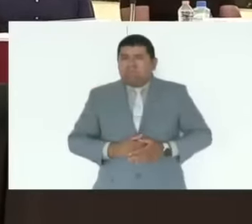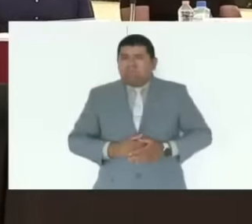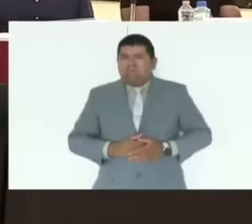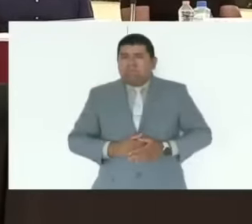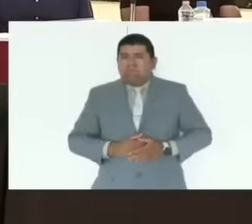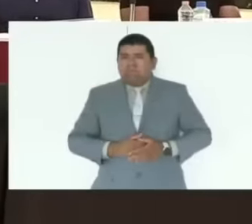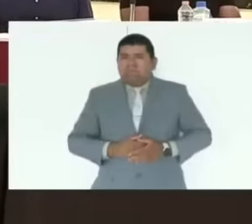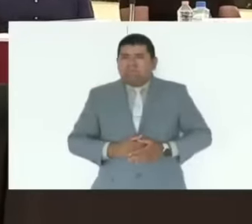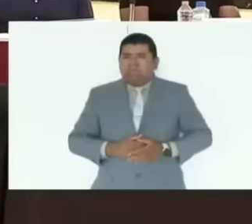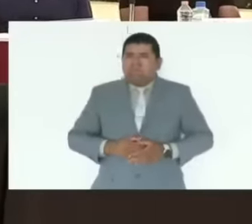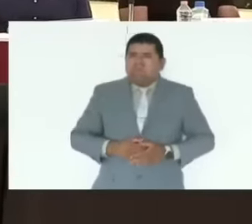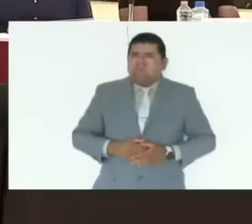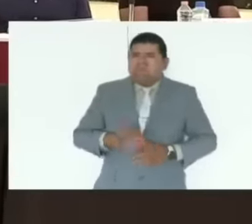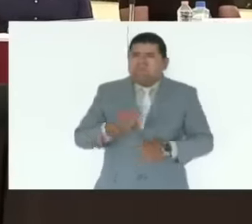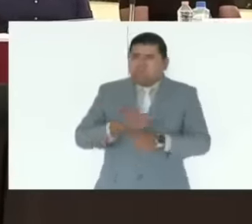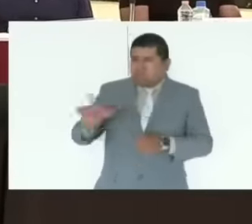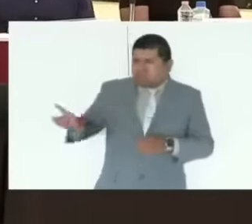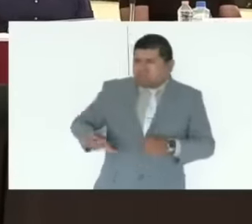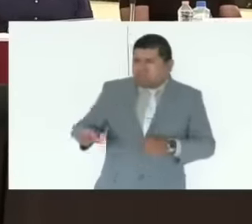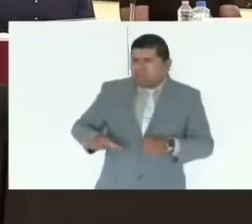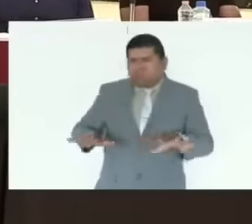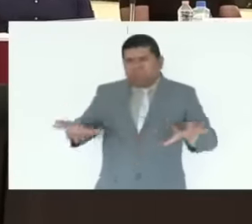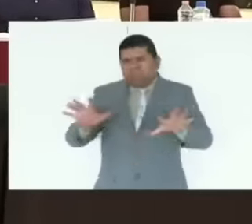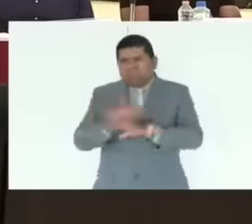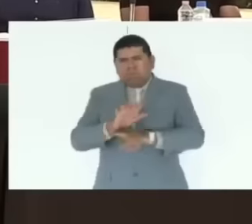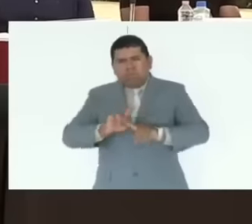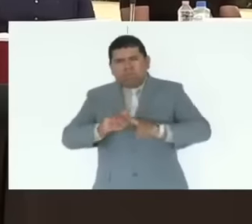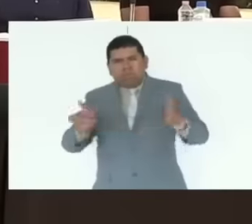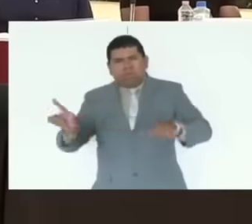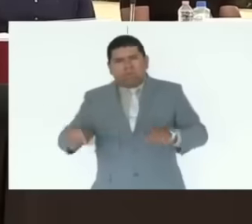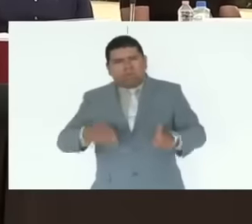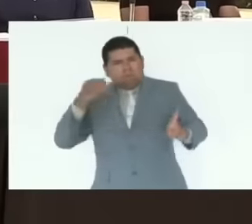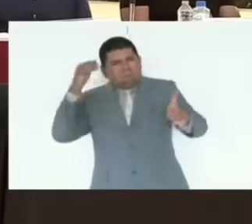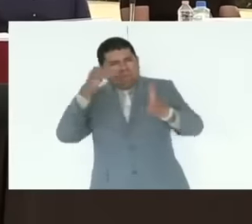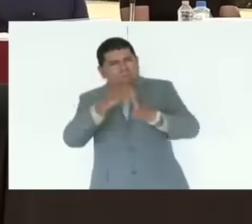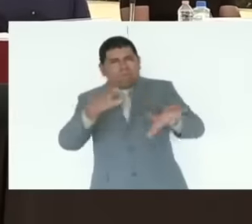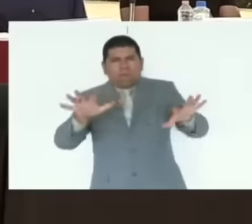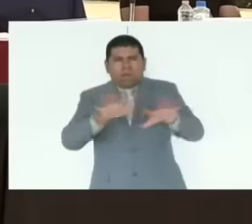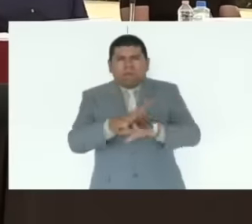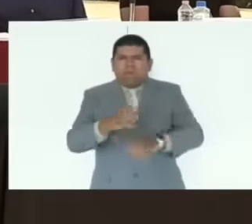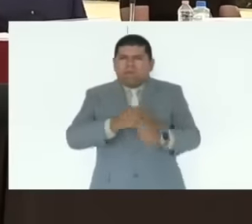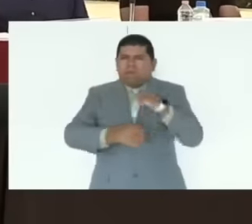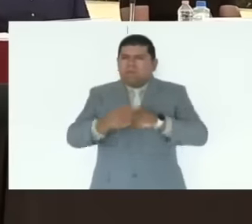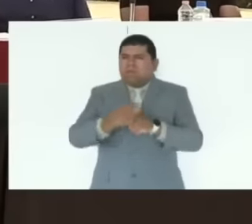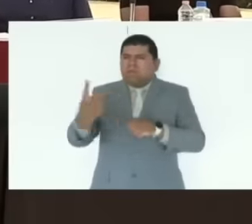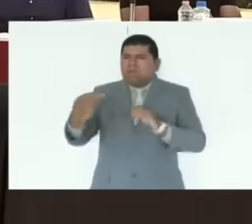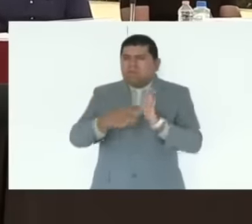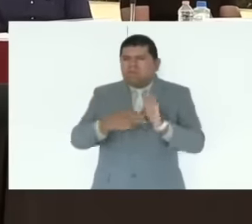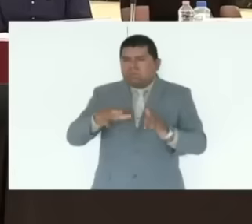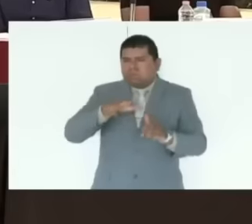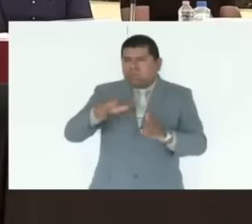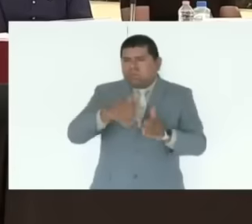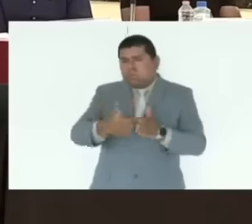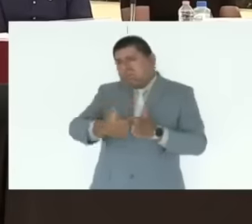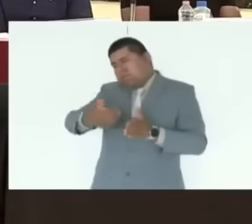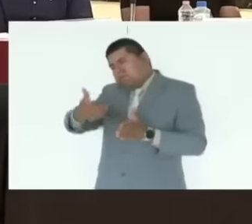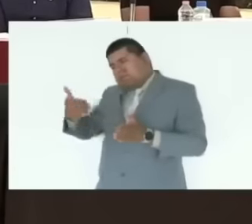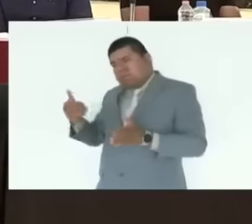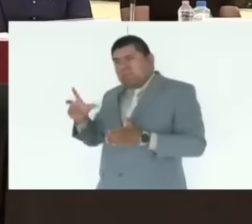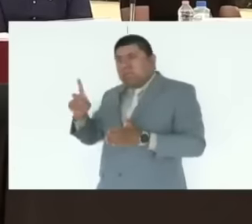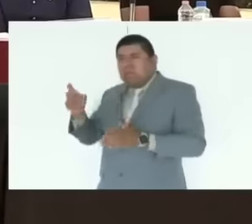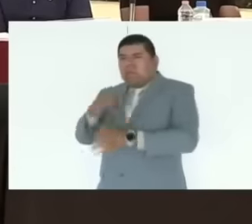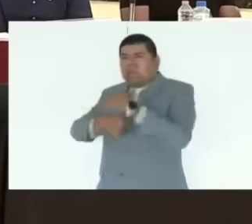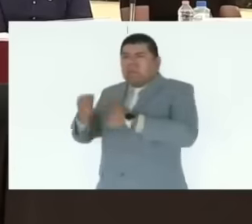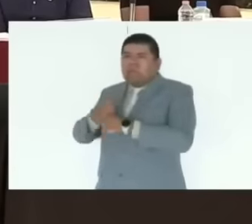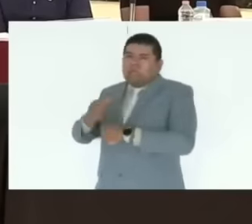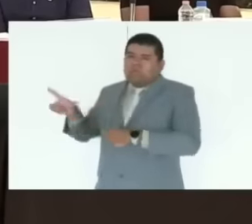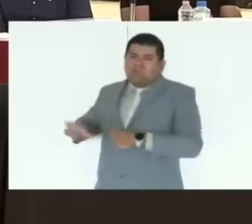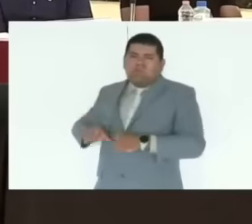governing and the objective of the government prior to 2018 36 years of governments that dedicated themselves to seeing a few